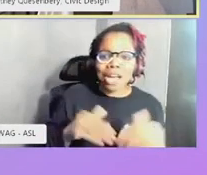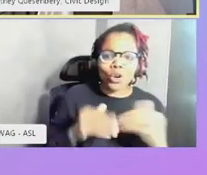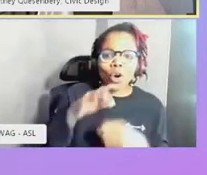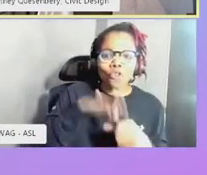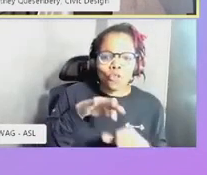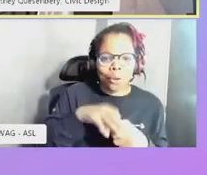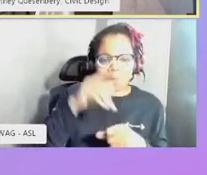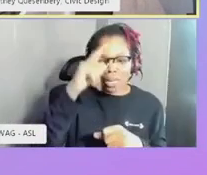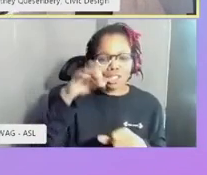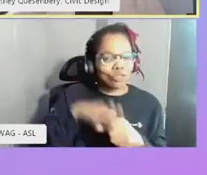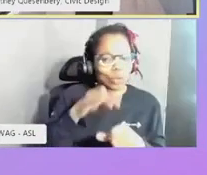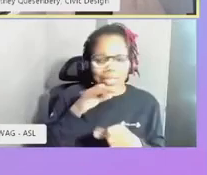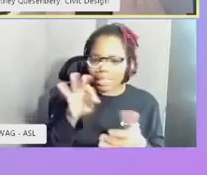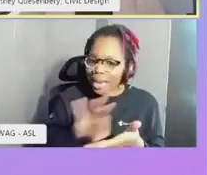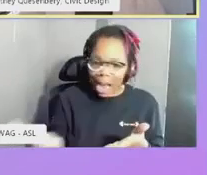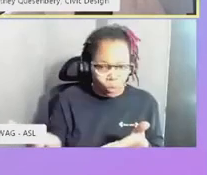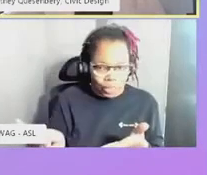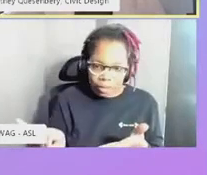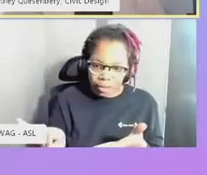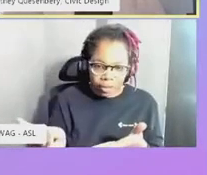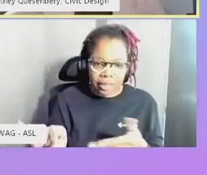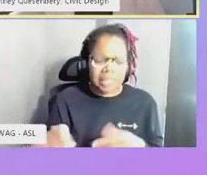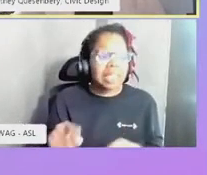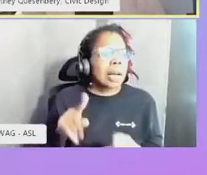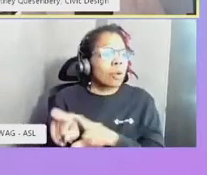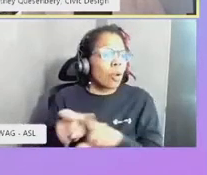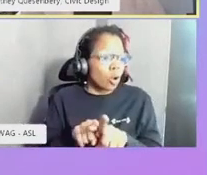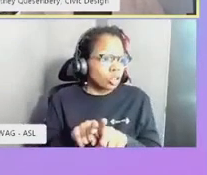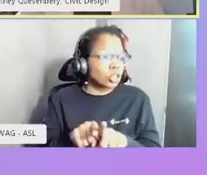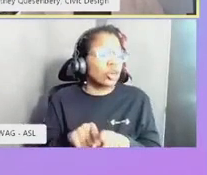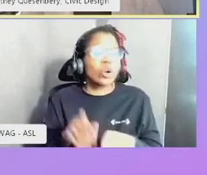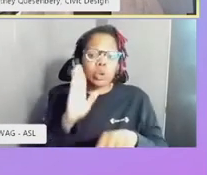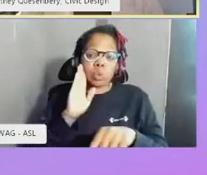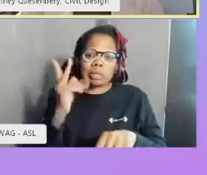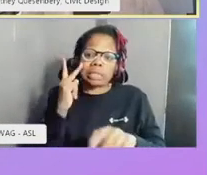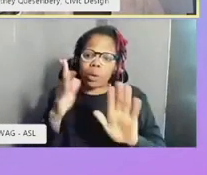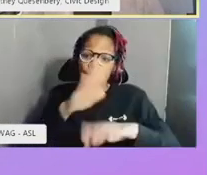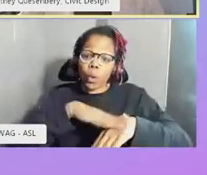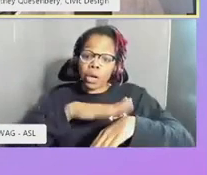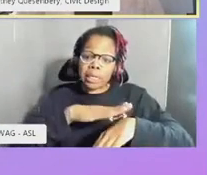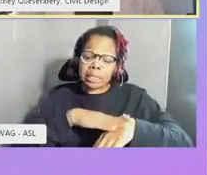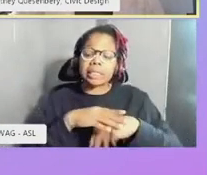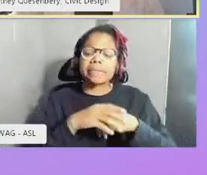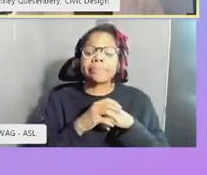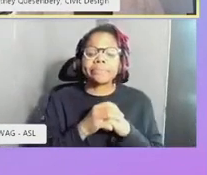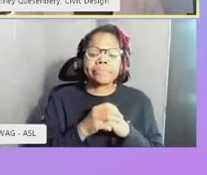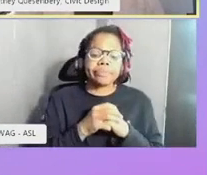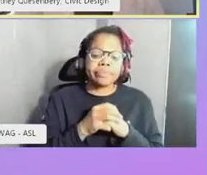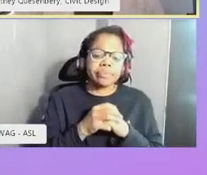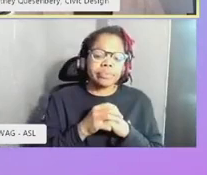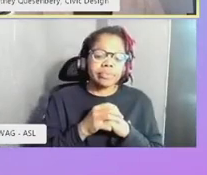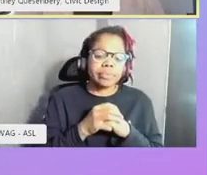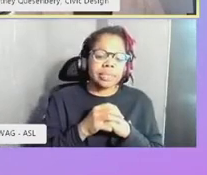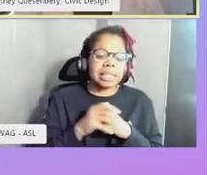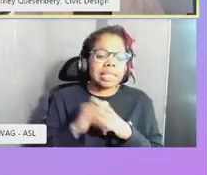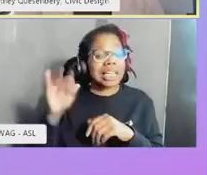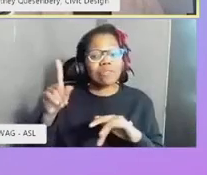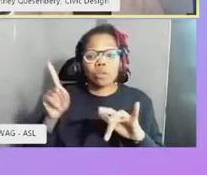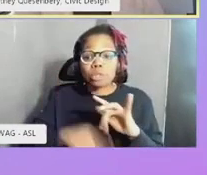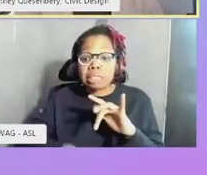candidates that are allowed. It is good that they -- it is bad to over vote because your vote doesn't count in that